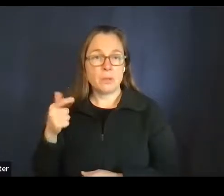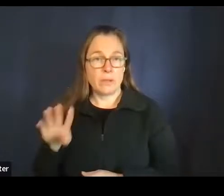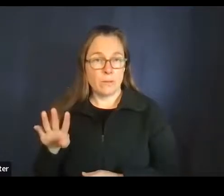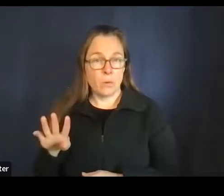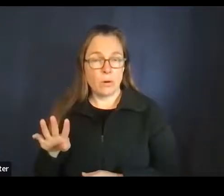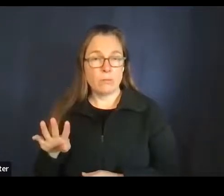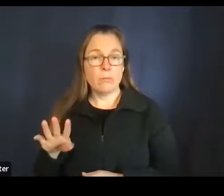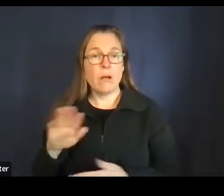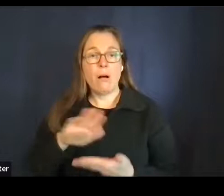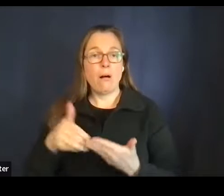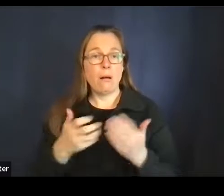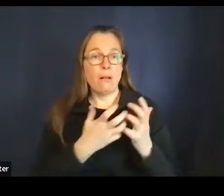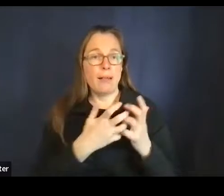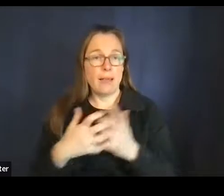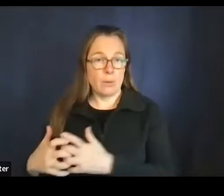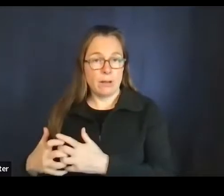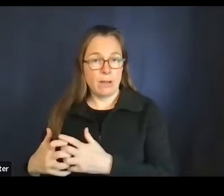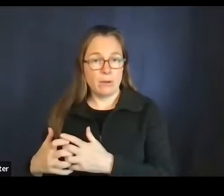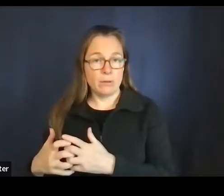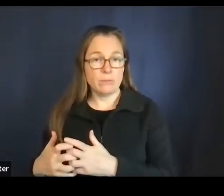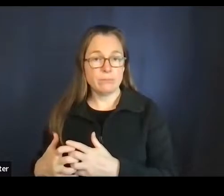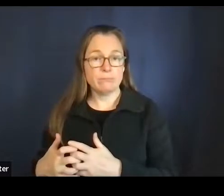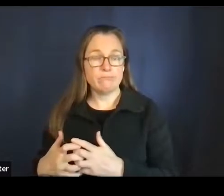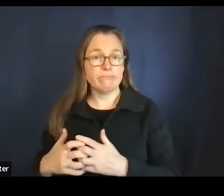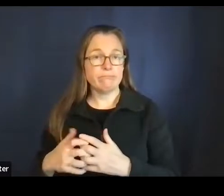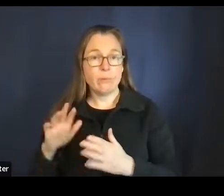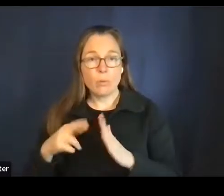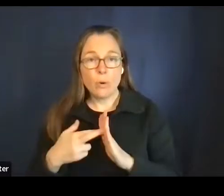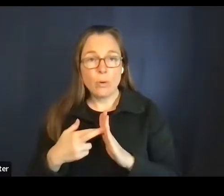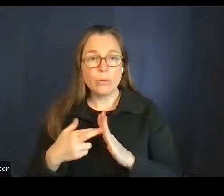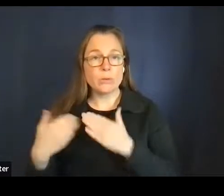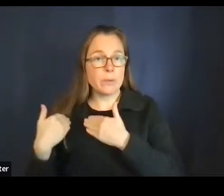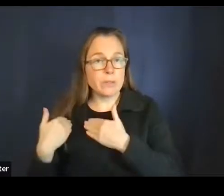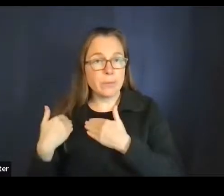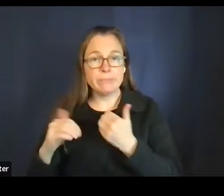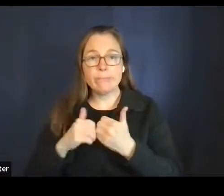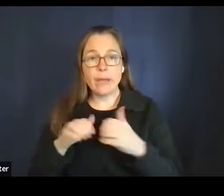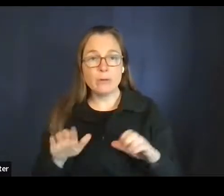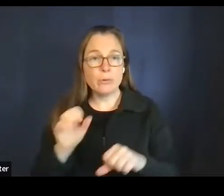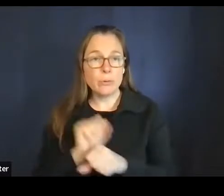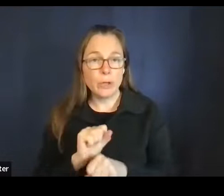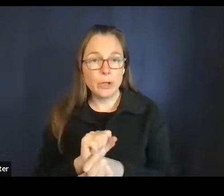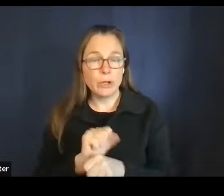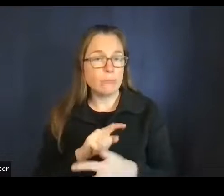To what all those roles and responsibilities, how they're going to do their work and then we'll be establishing those district offices.